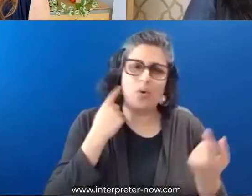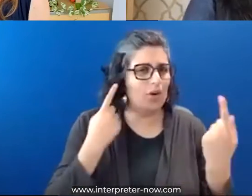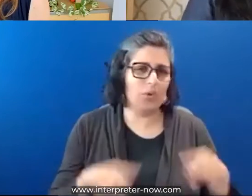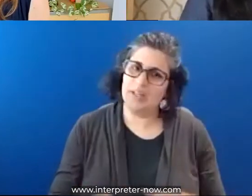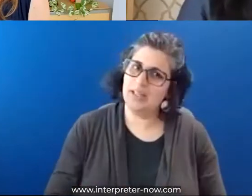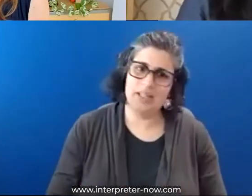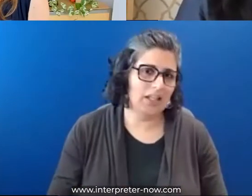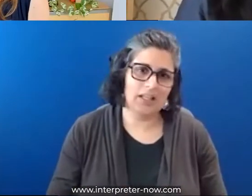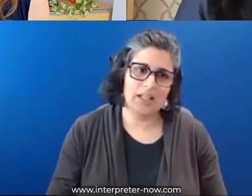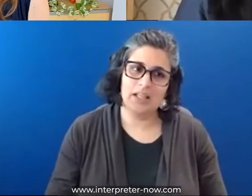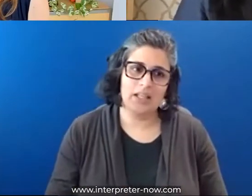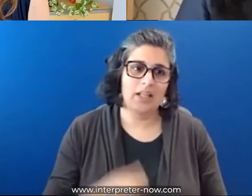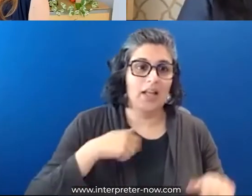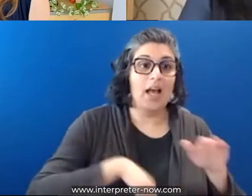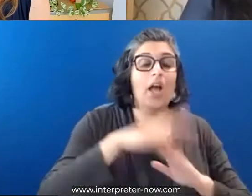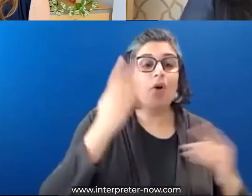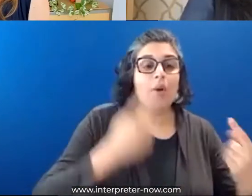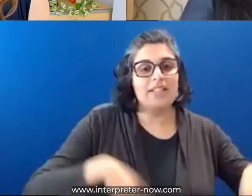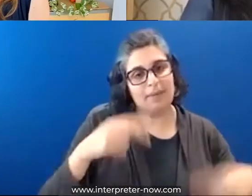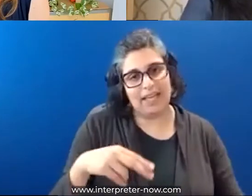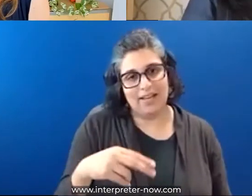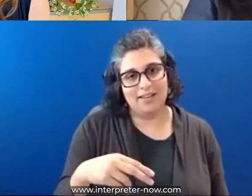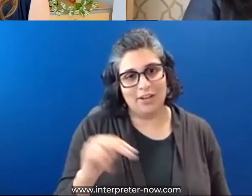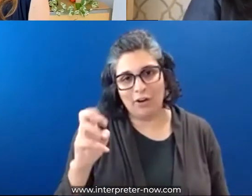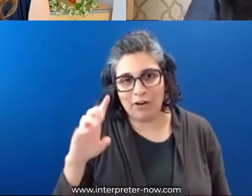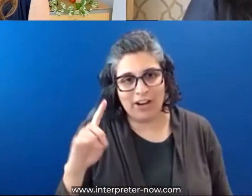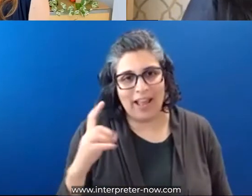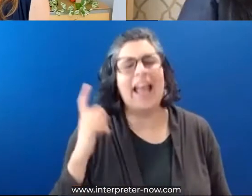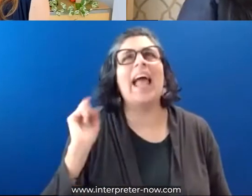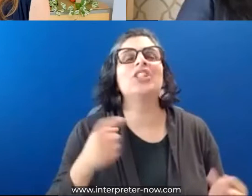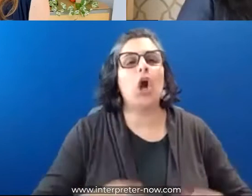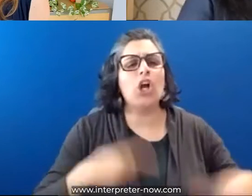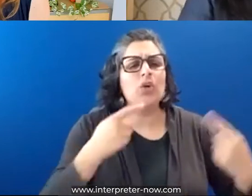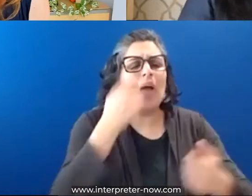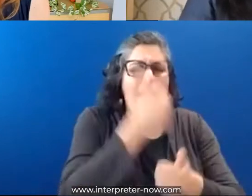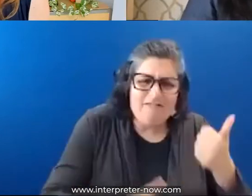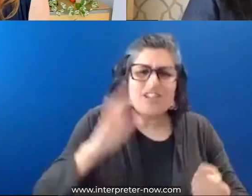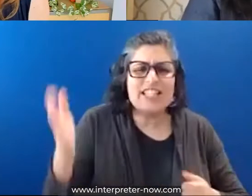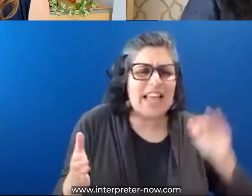I grew up a debate nerd. I had to argue every side of an issue. It made me better.